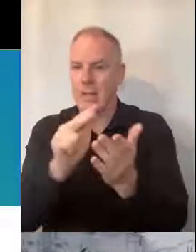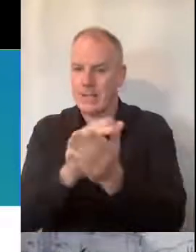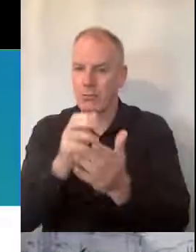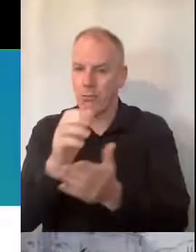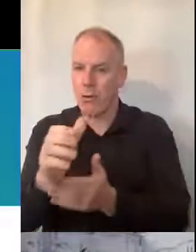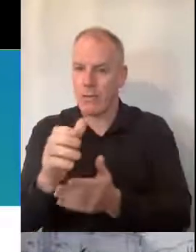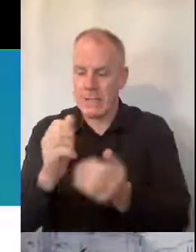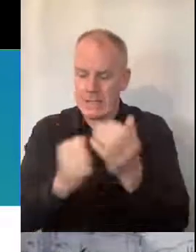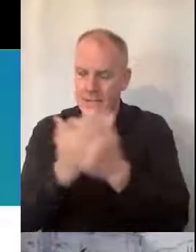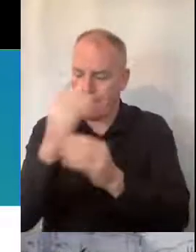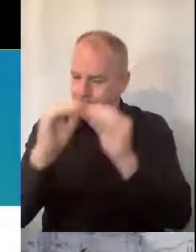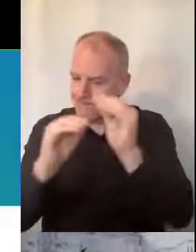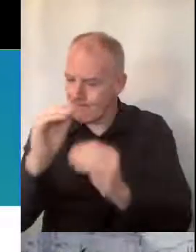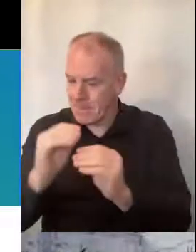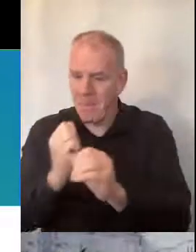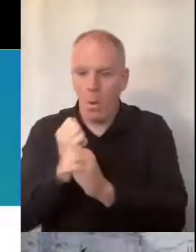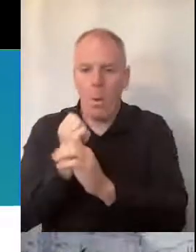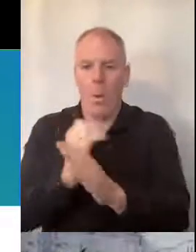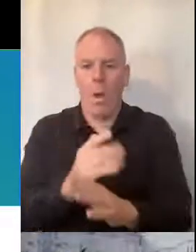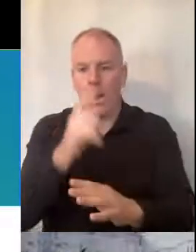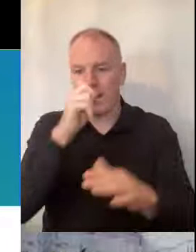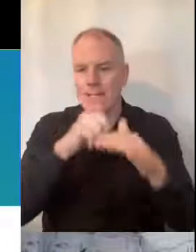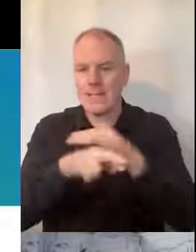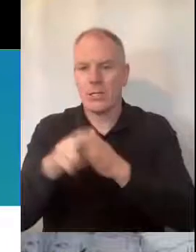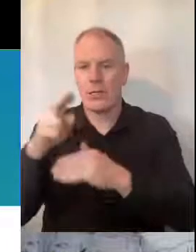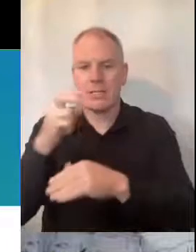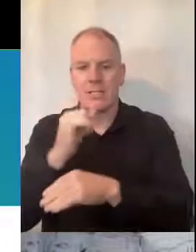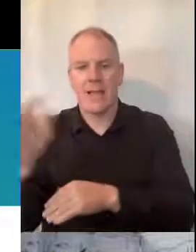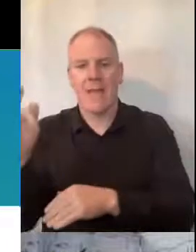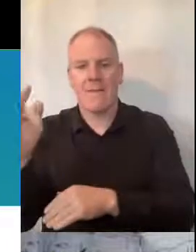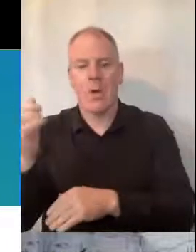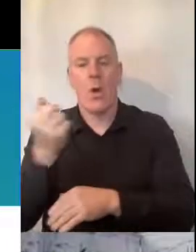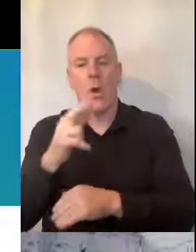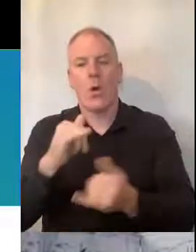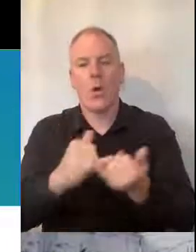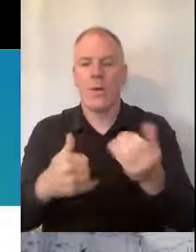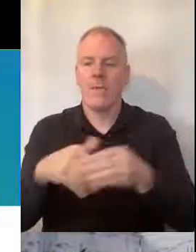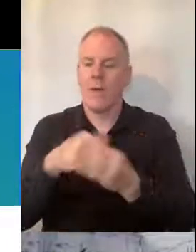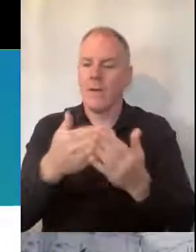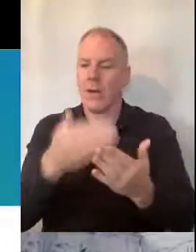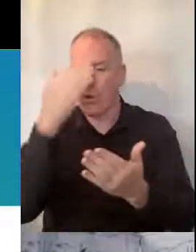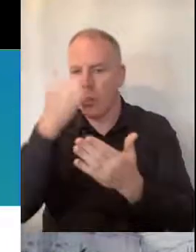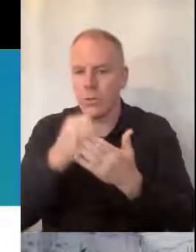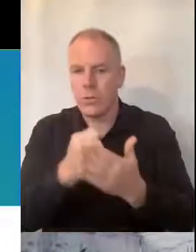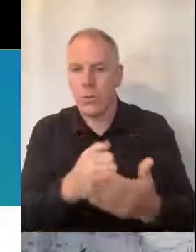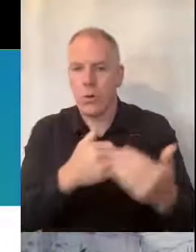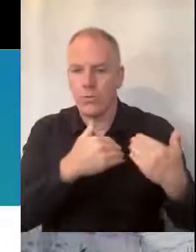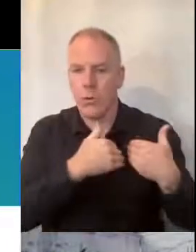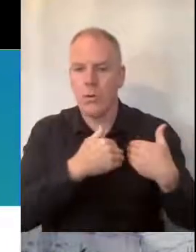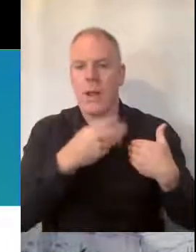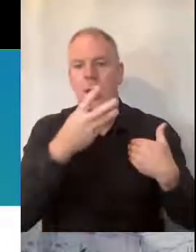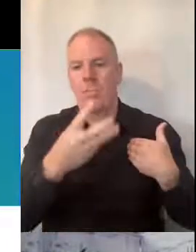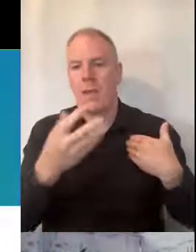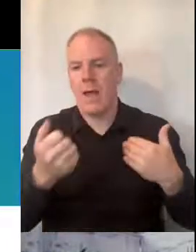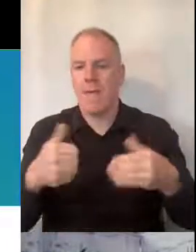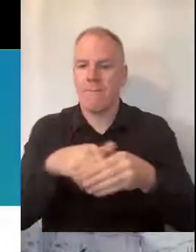and that's for all teaching staff or those in a learning support role. We're also going to invite the students